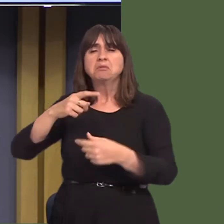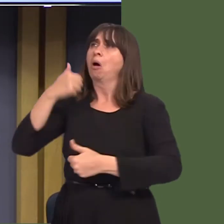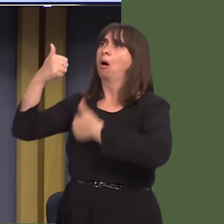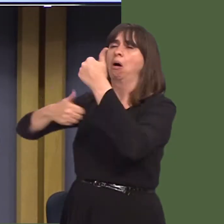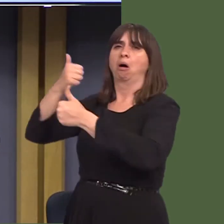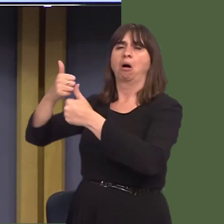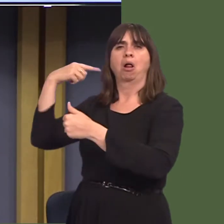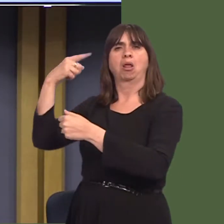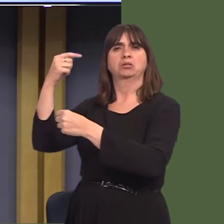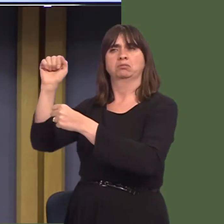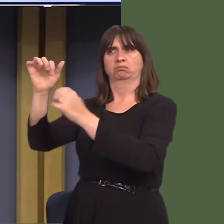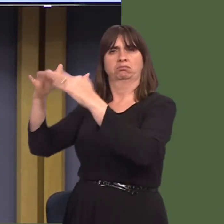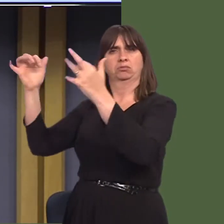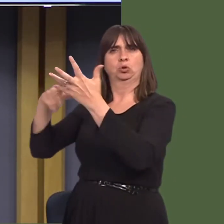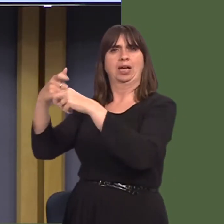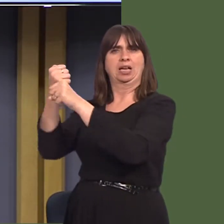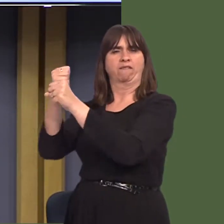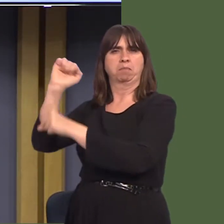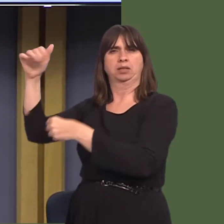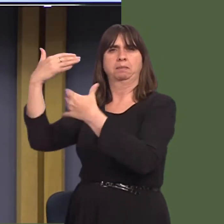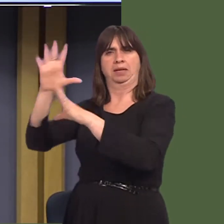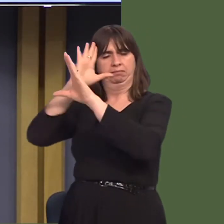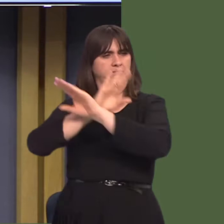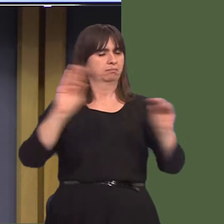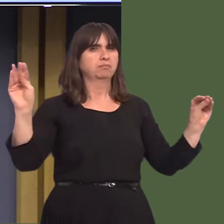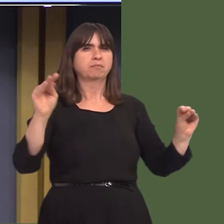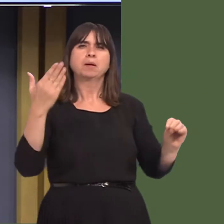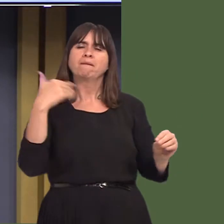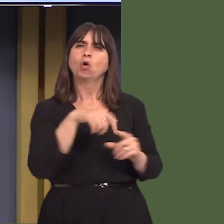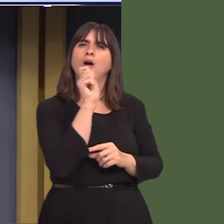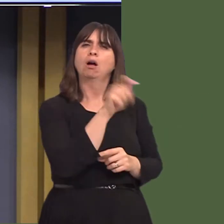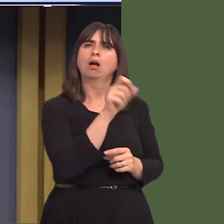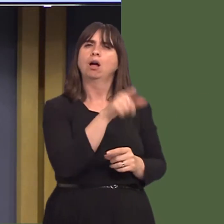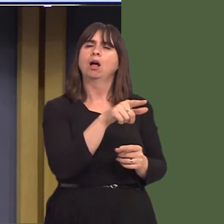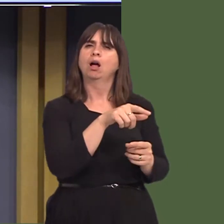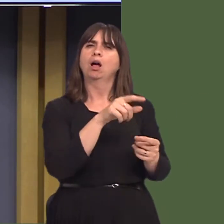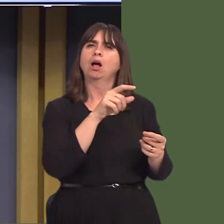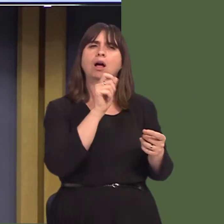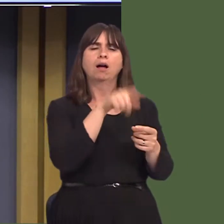the other week of the intention to reduce the maximum bet for fixed-odds betting terminals